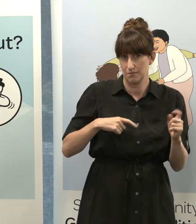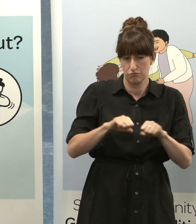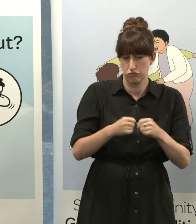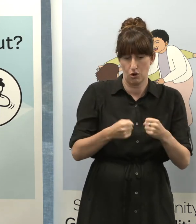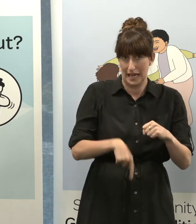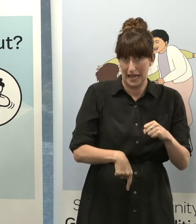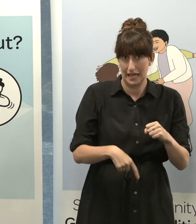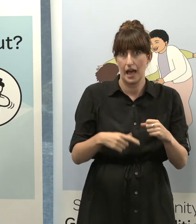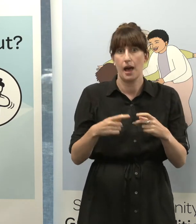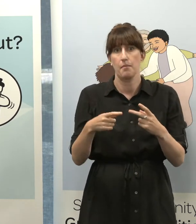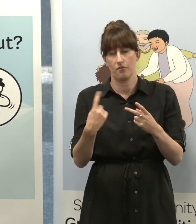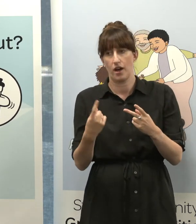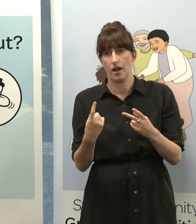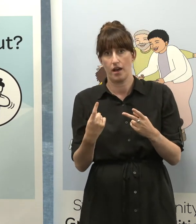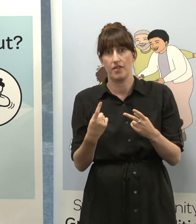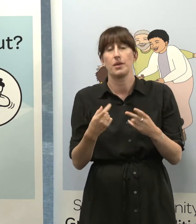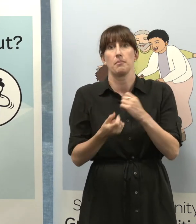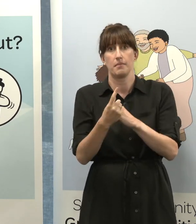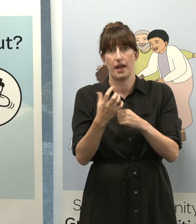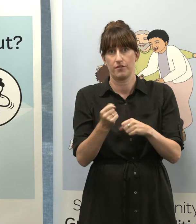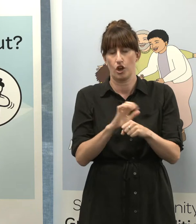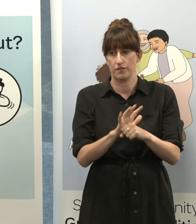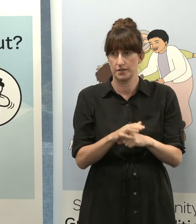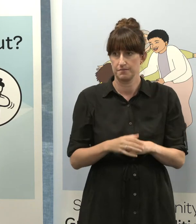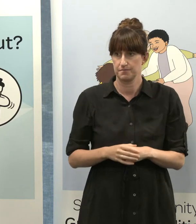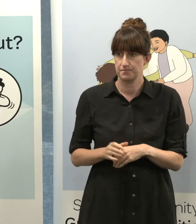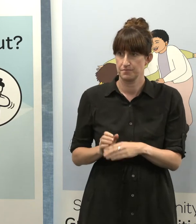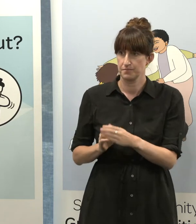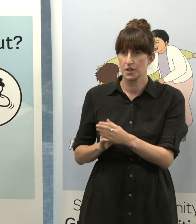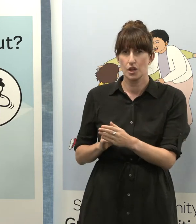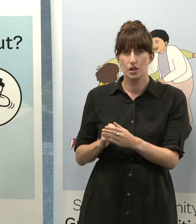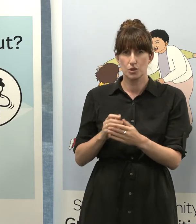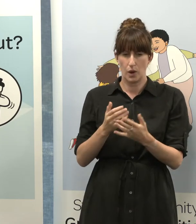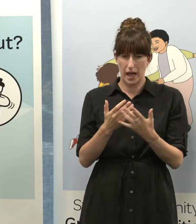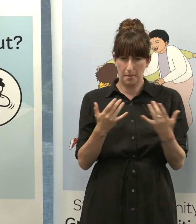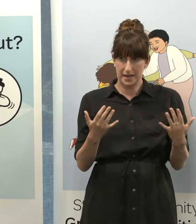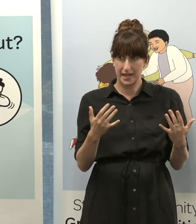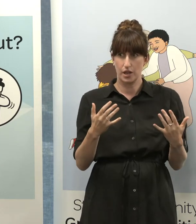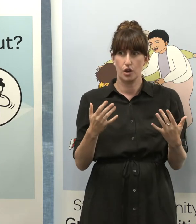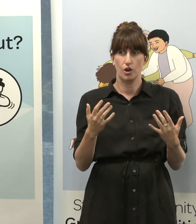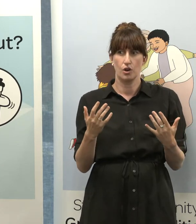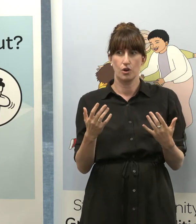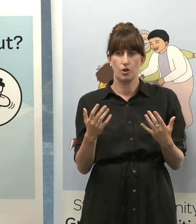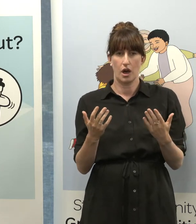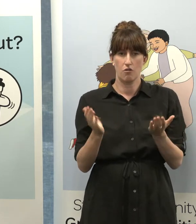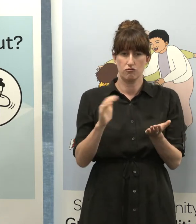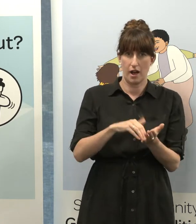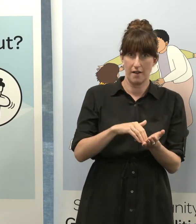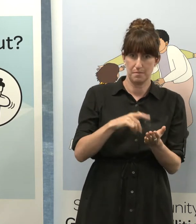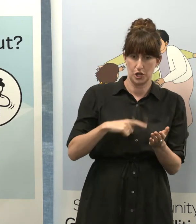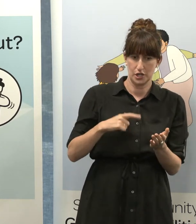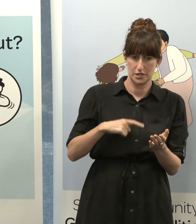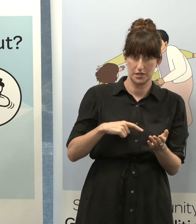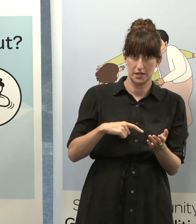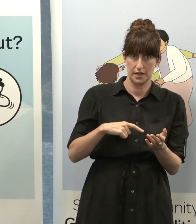happen to have COVID. Outcome two years into a pandemic we cannot have two